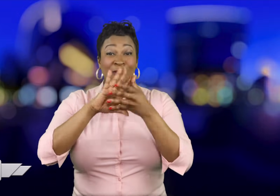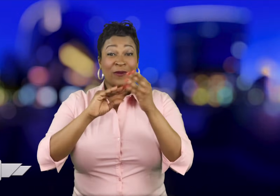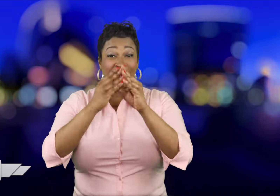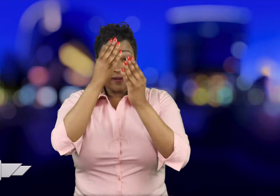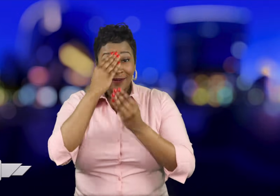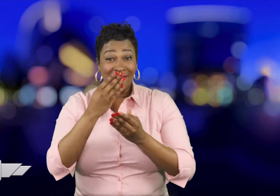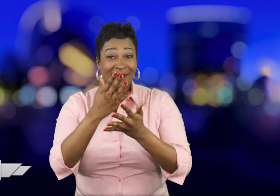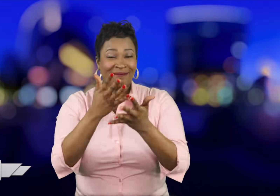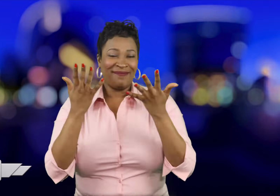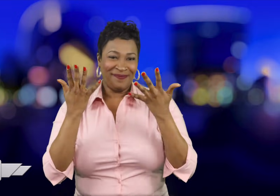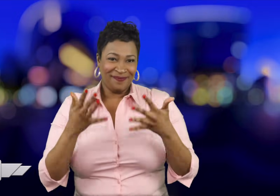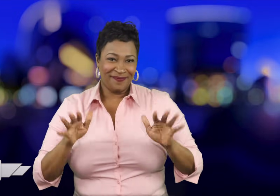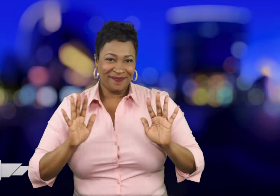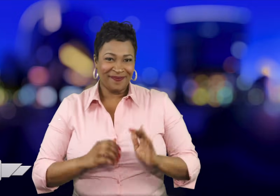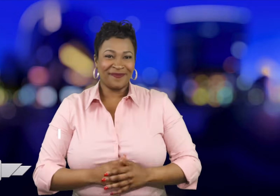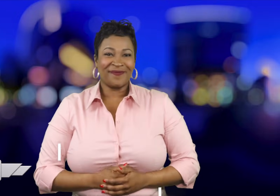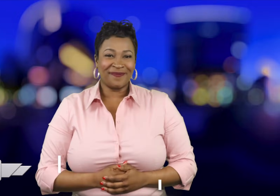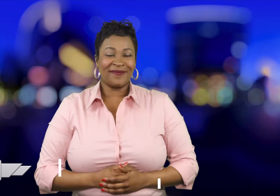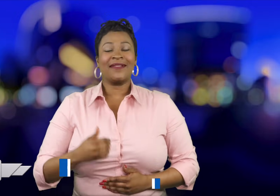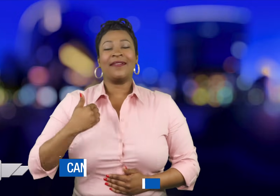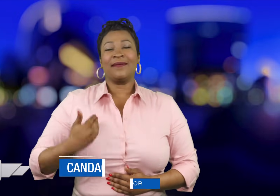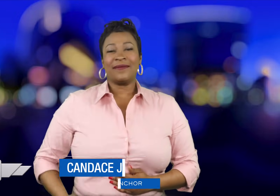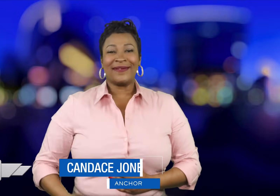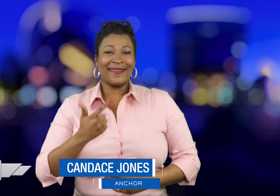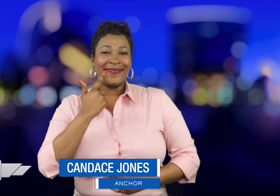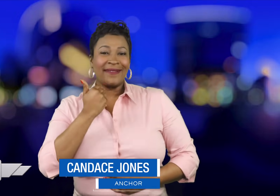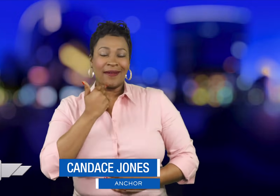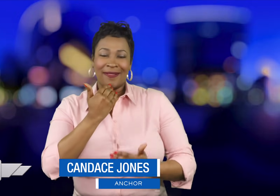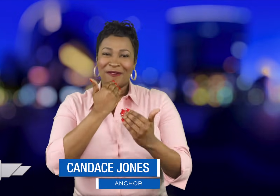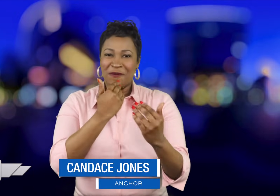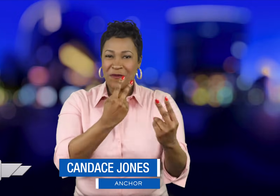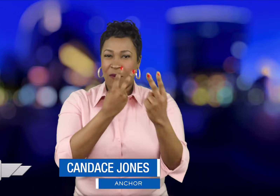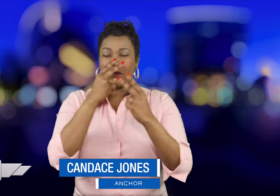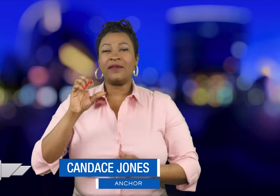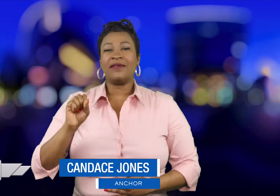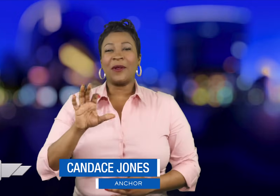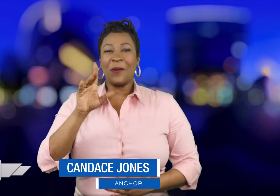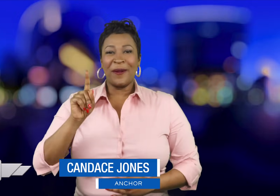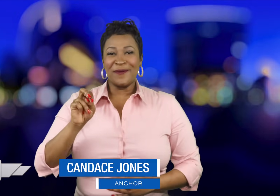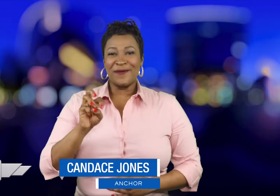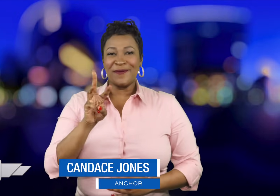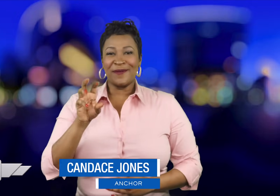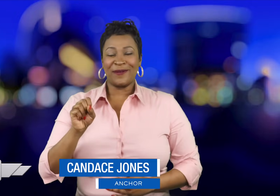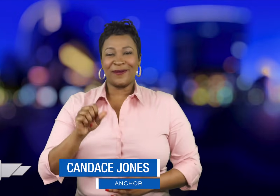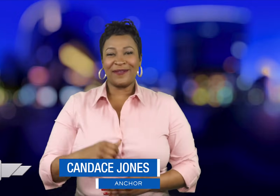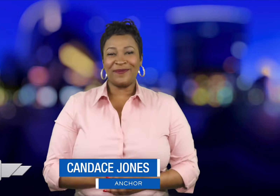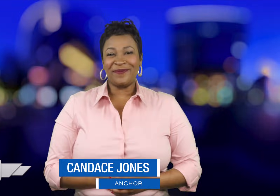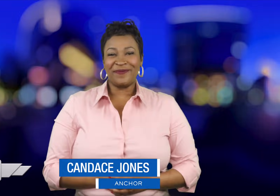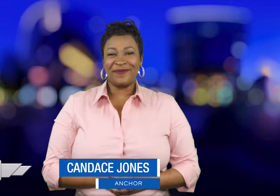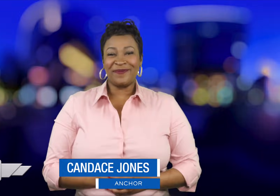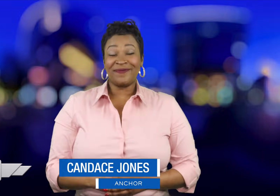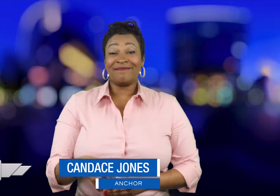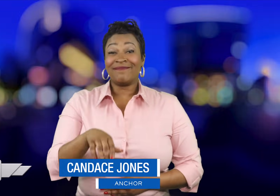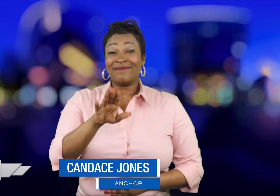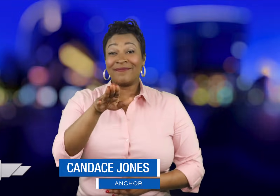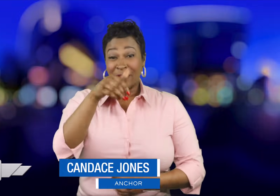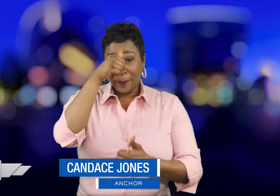And those are your top stories for today. I'm Candace Jones. Thank you for watching Sign1News.